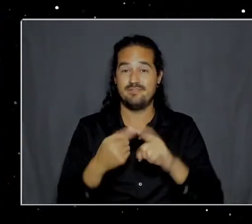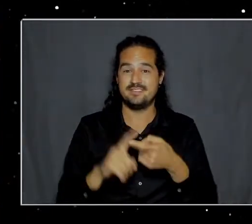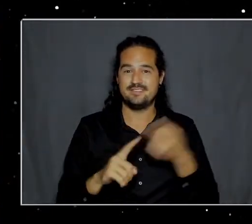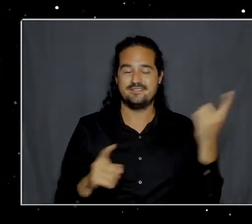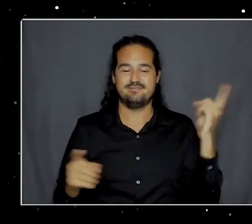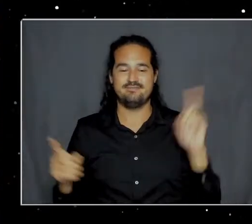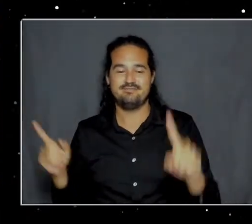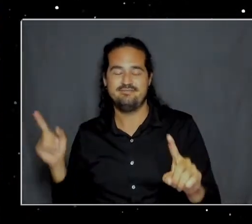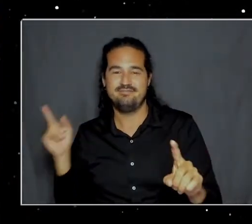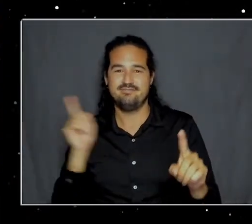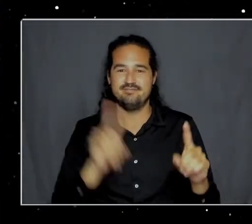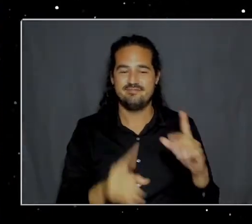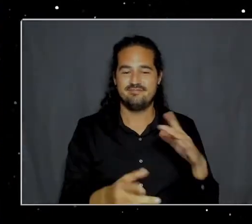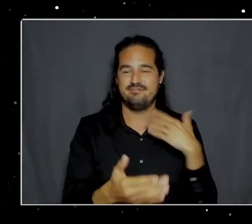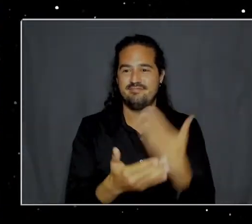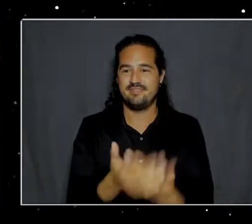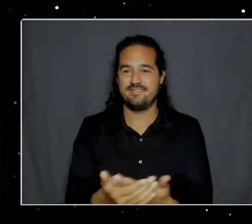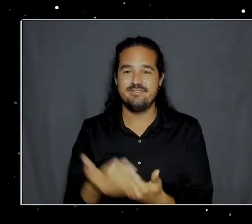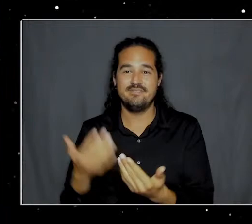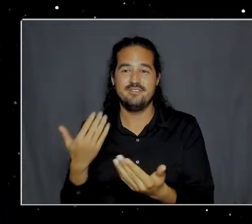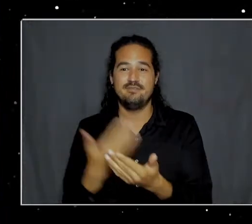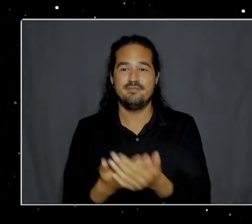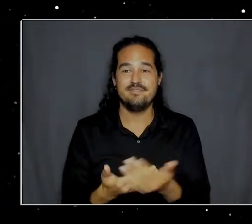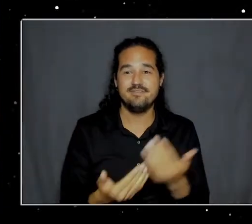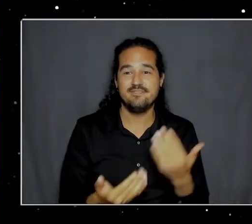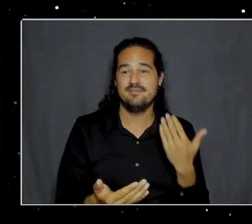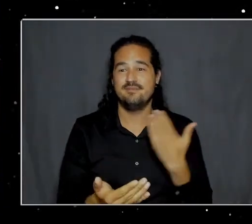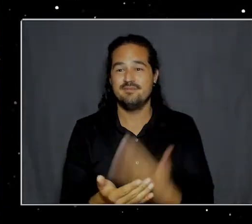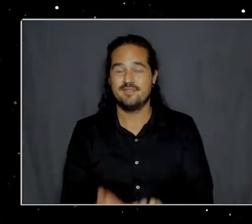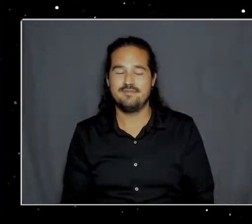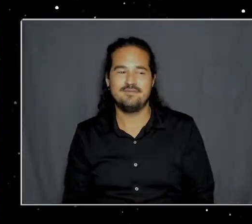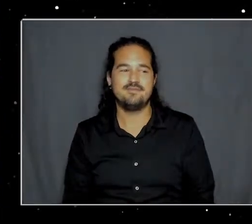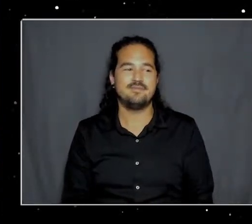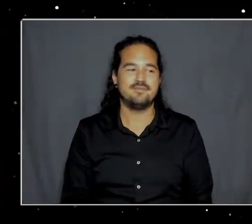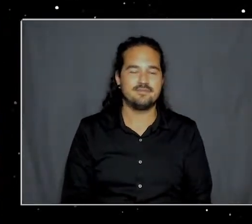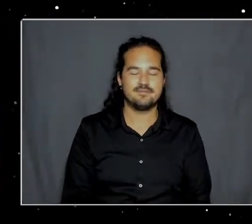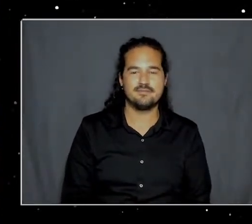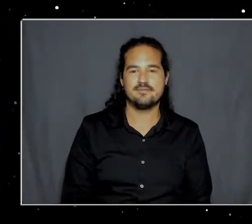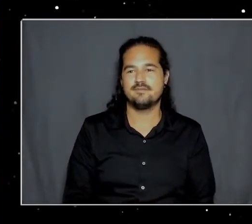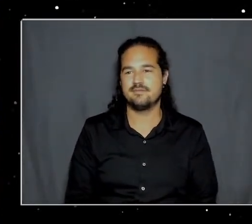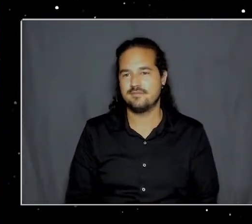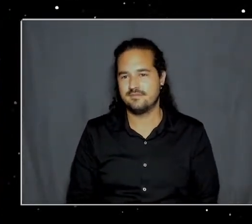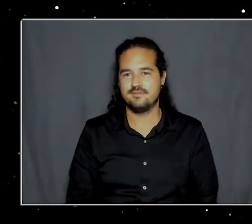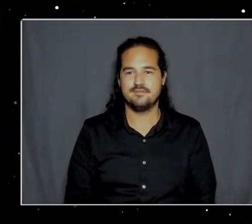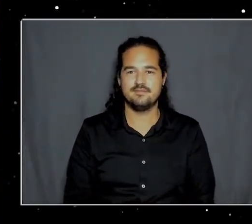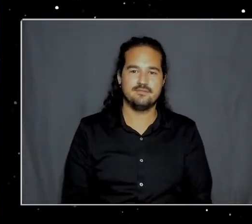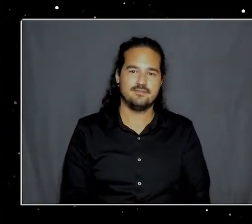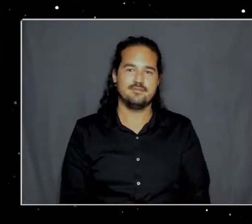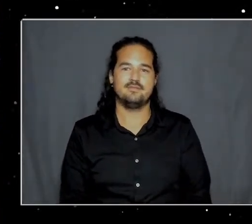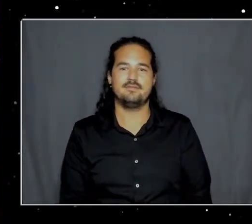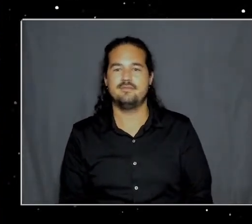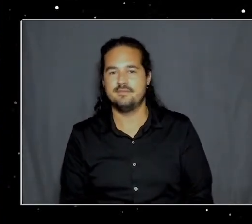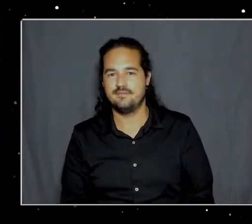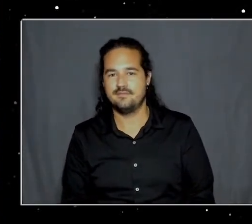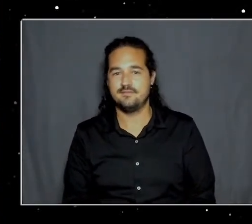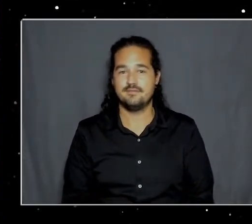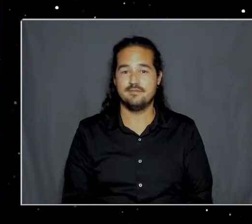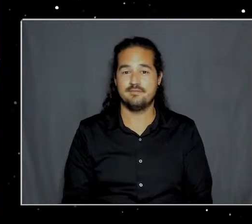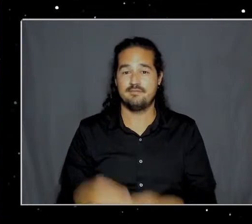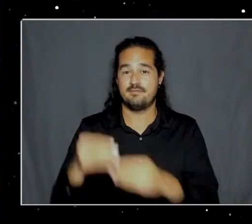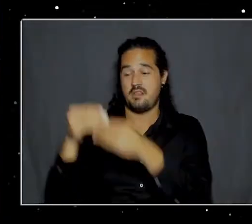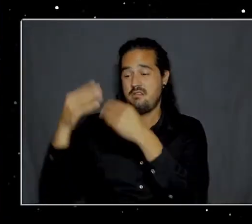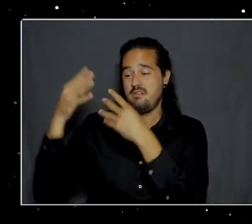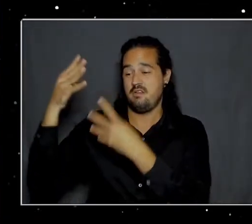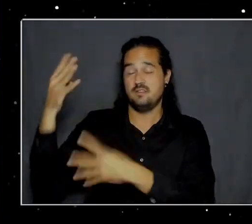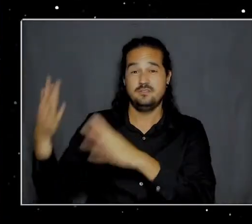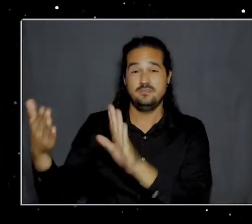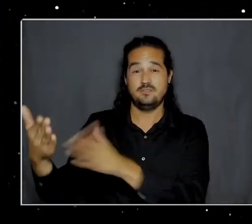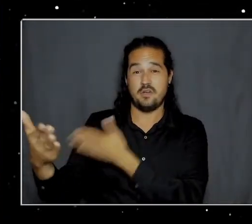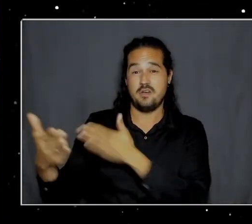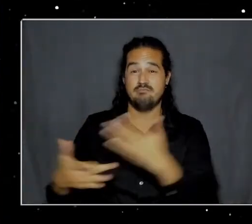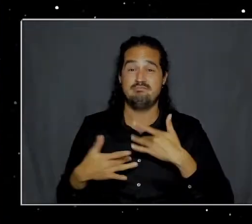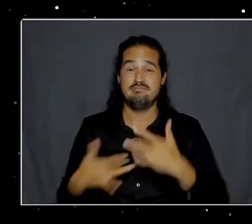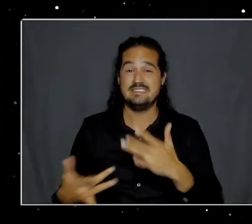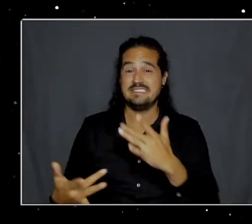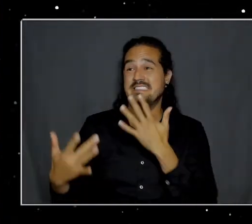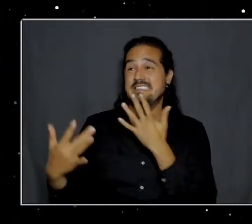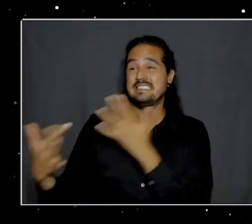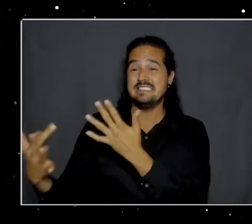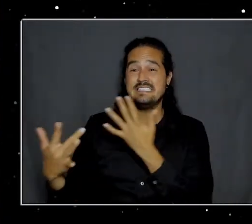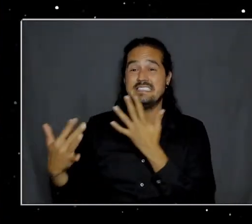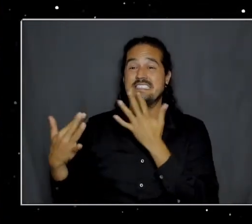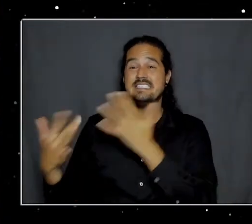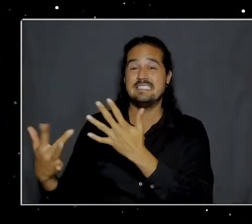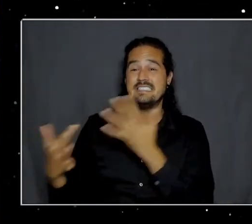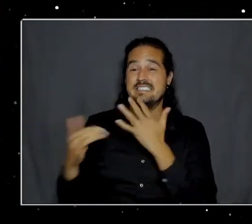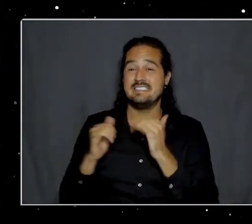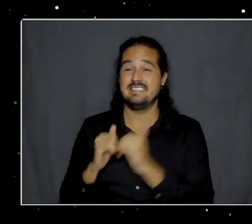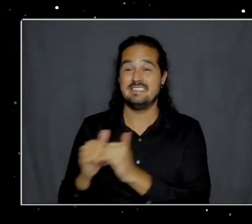AND ALL THE SONGS WE'D SING